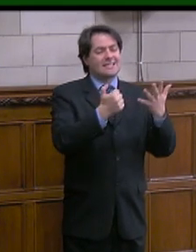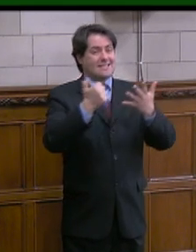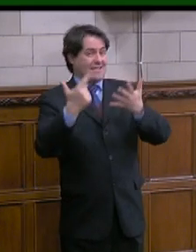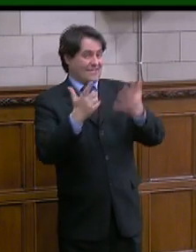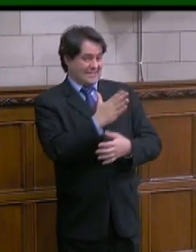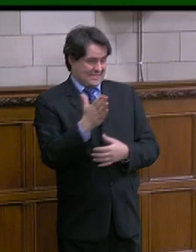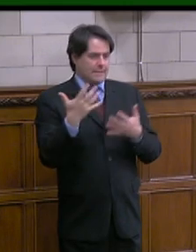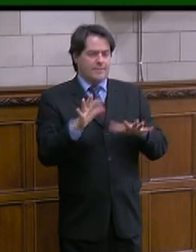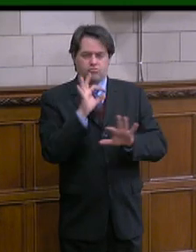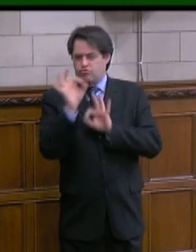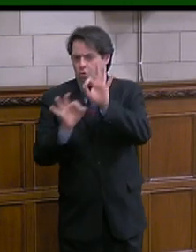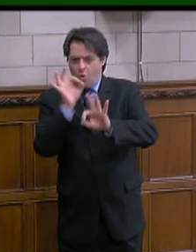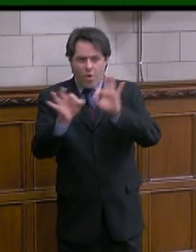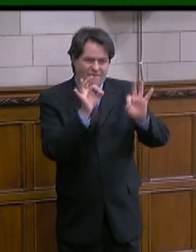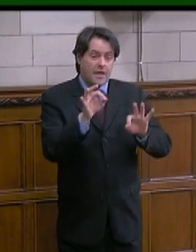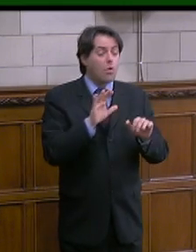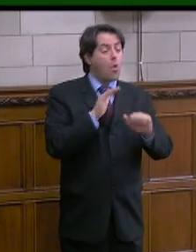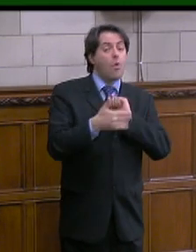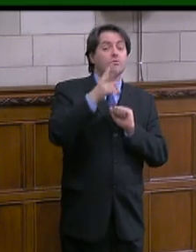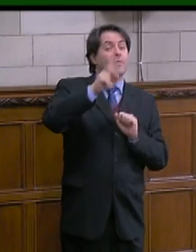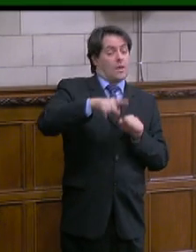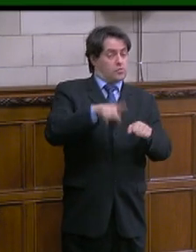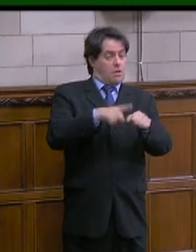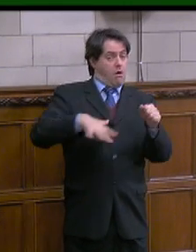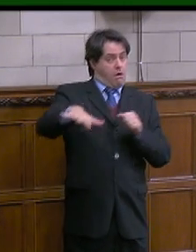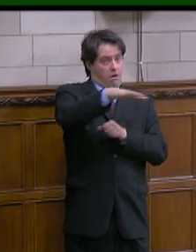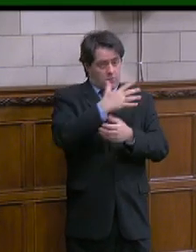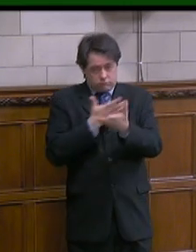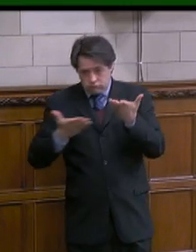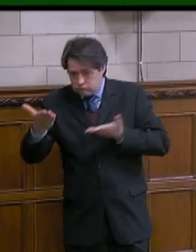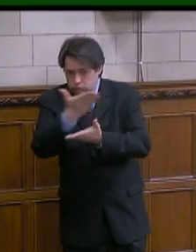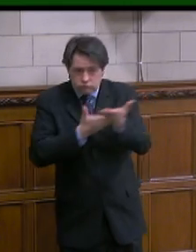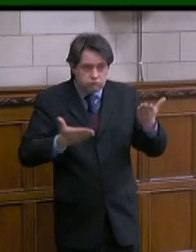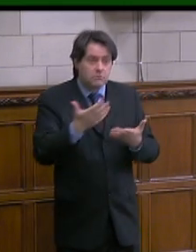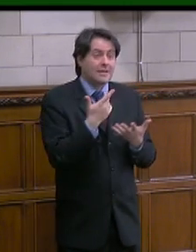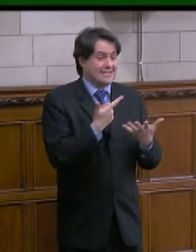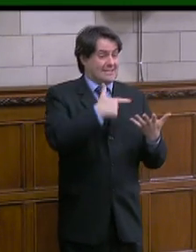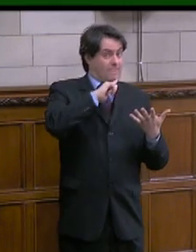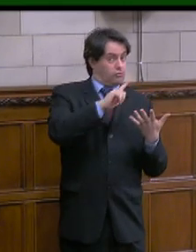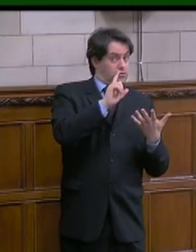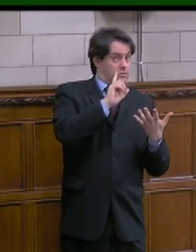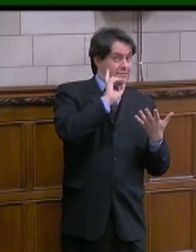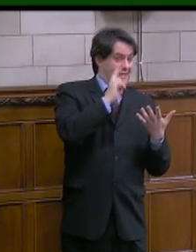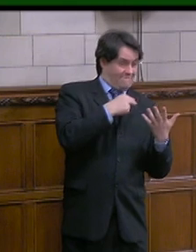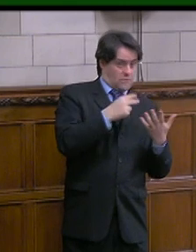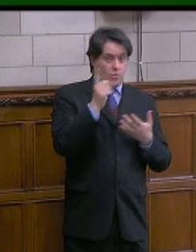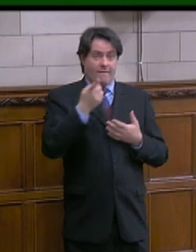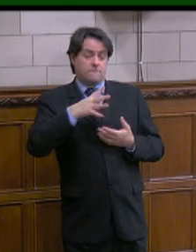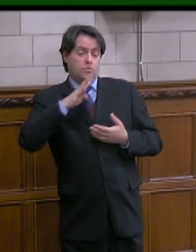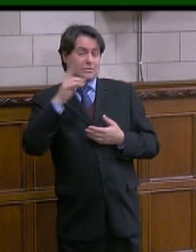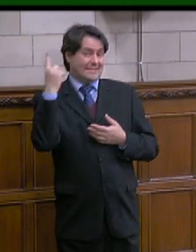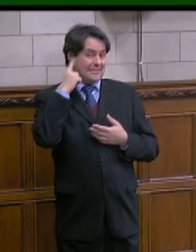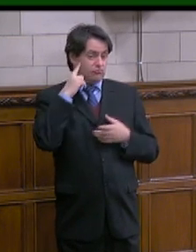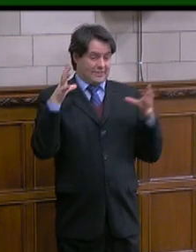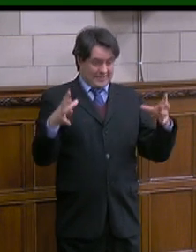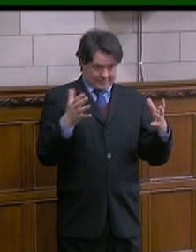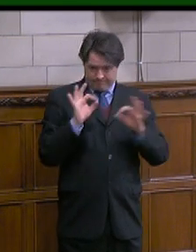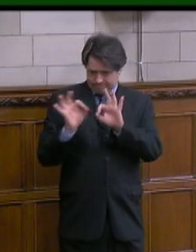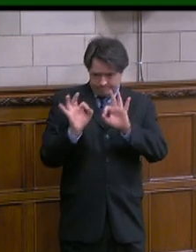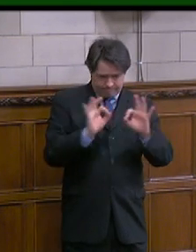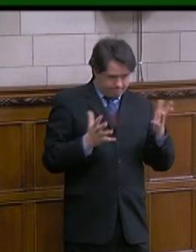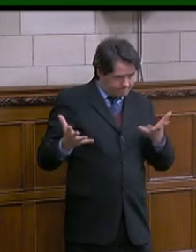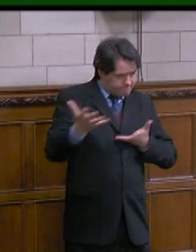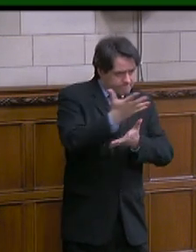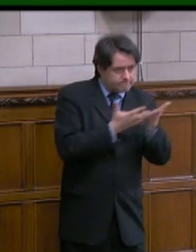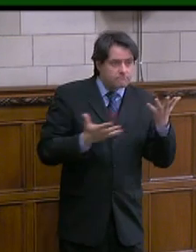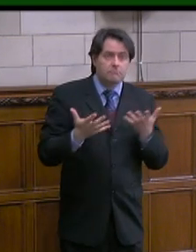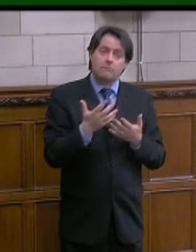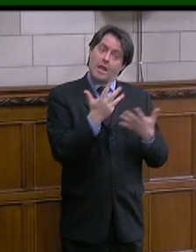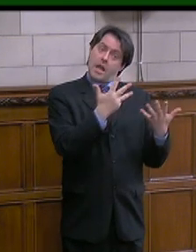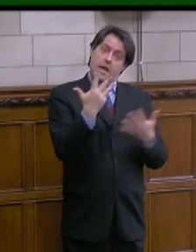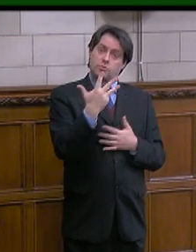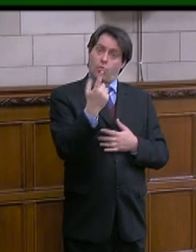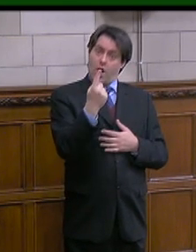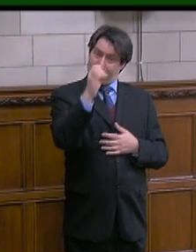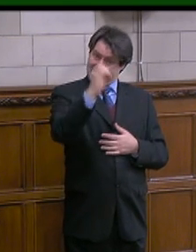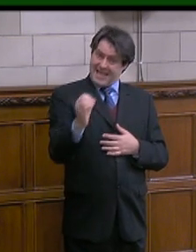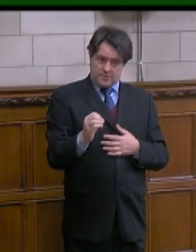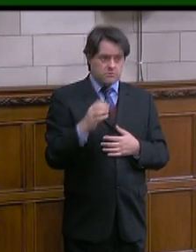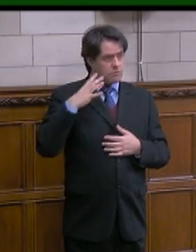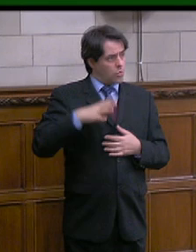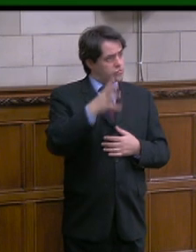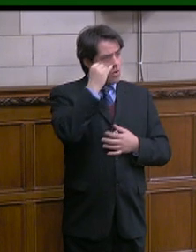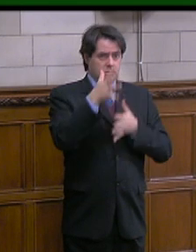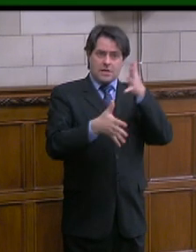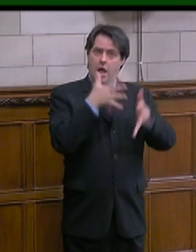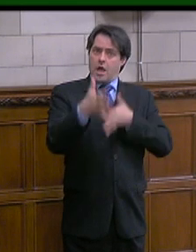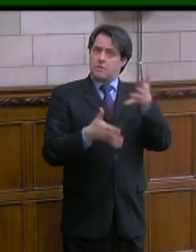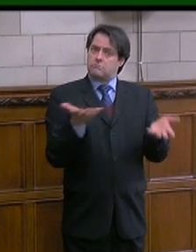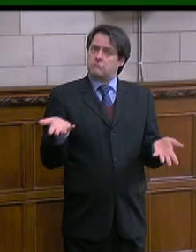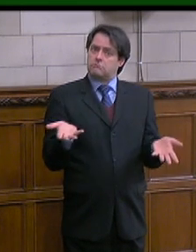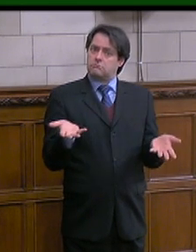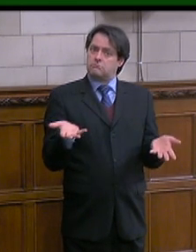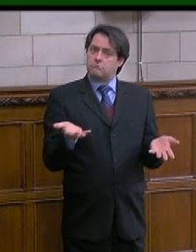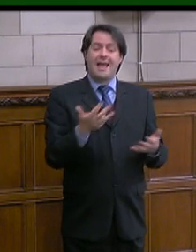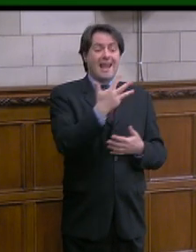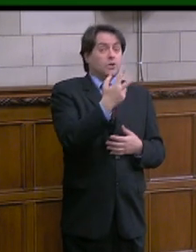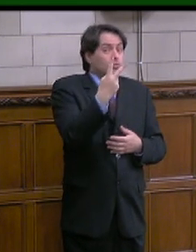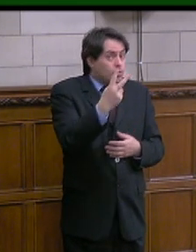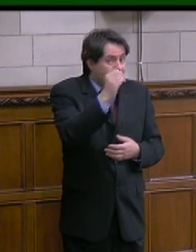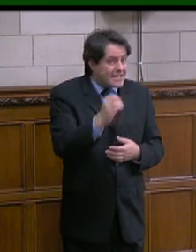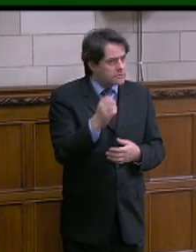The survey showed that 91% of young people want to learn sign language, 92% think schools